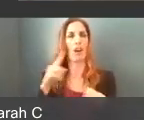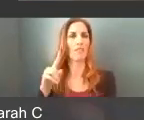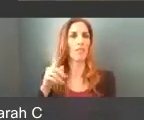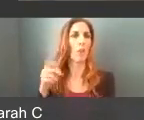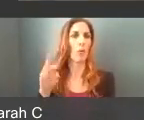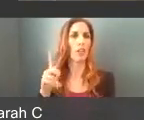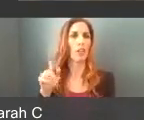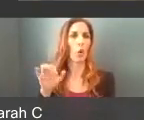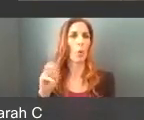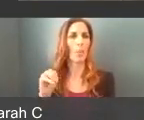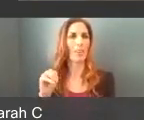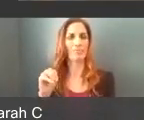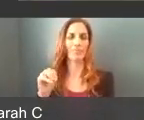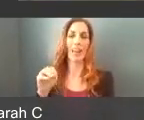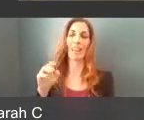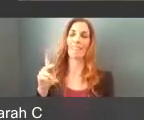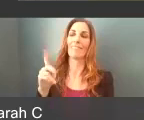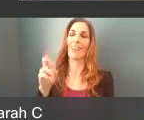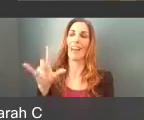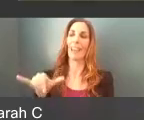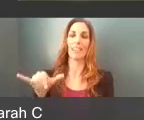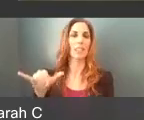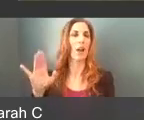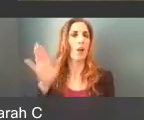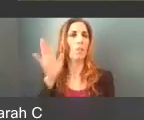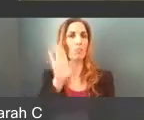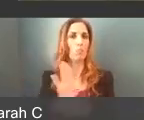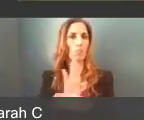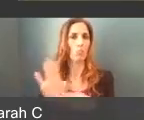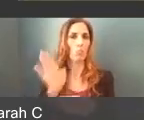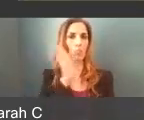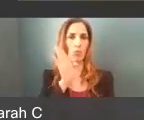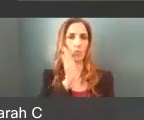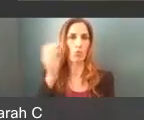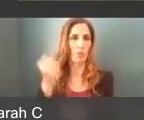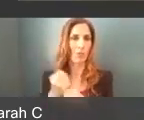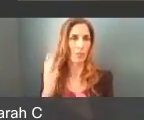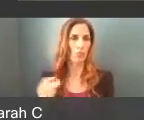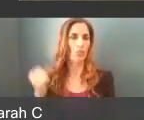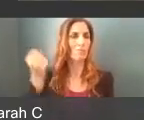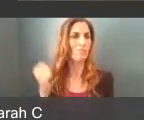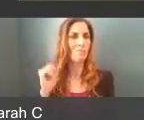these grants are already making a difference and having an impact and that concludes my report, Val.